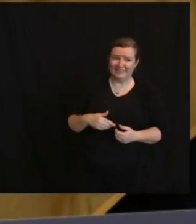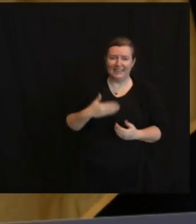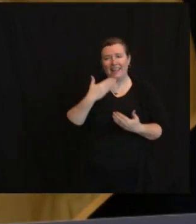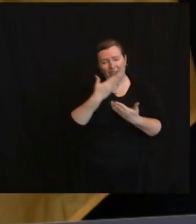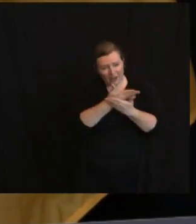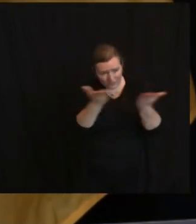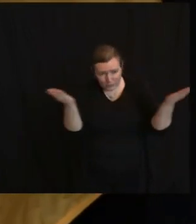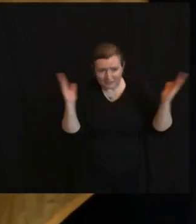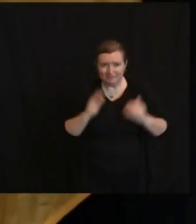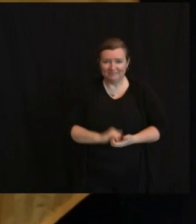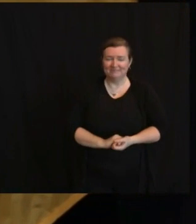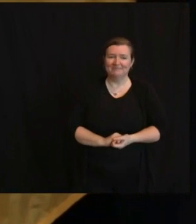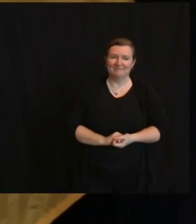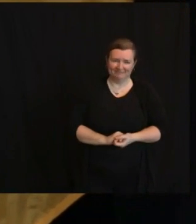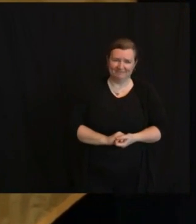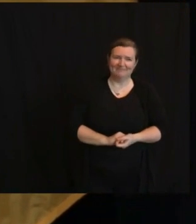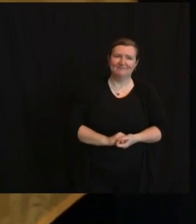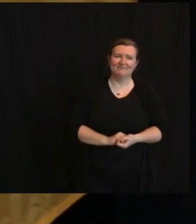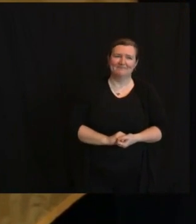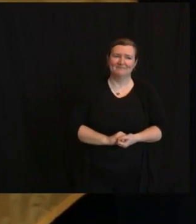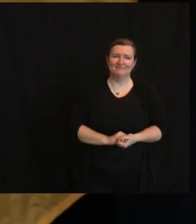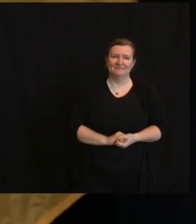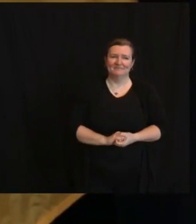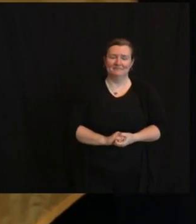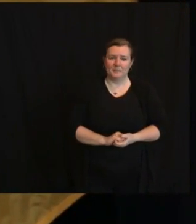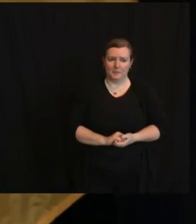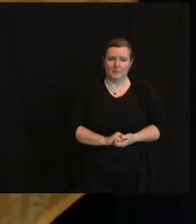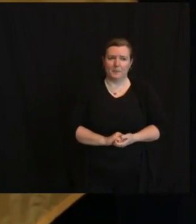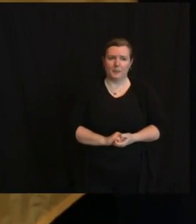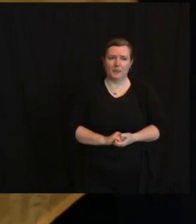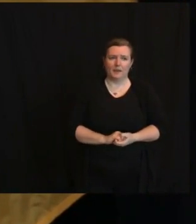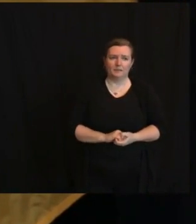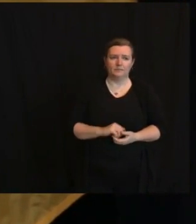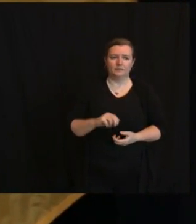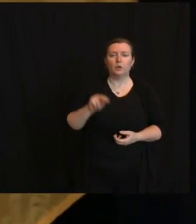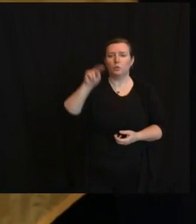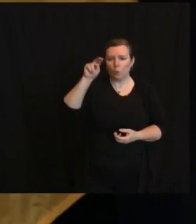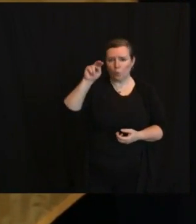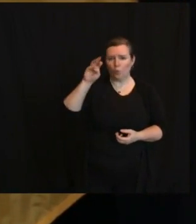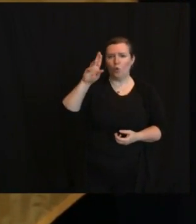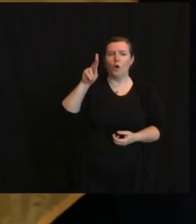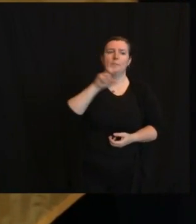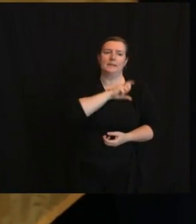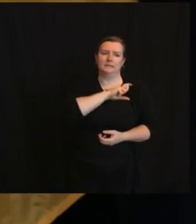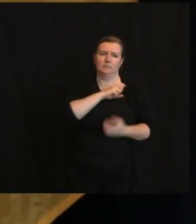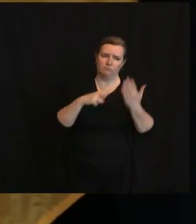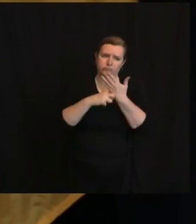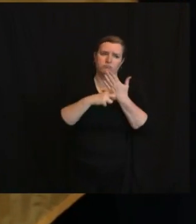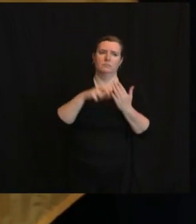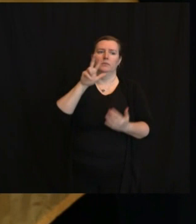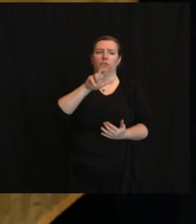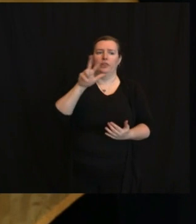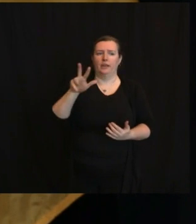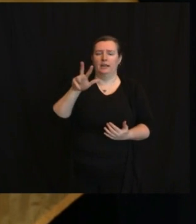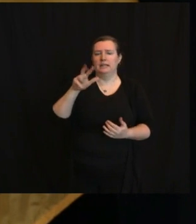ANYTHING YOU GOT 0 ON COMPLIANCE, PPE, INFRASTRUCTURE, OTHER MATTERS. THANK YOU, GOVERNOR. GOOD AFTERNOON.